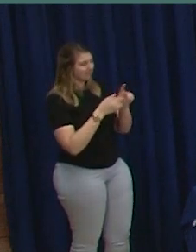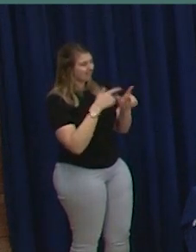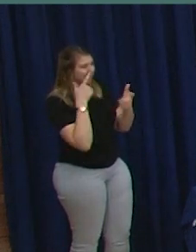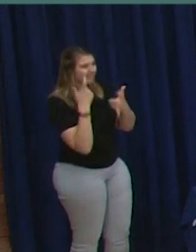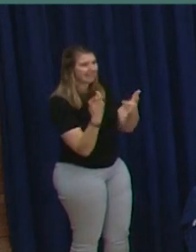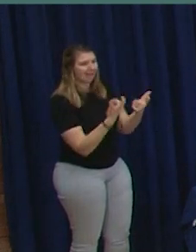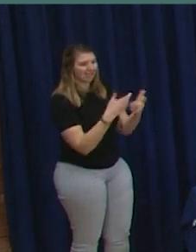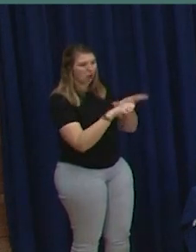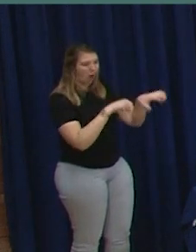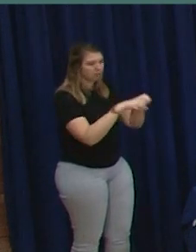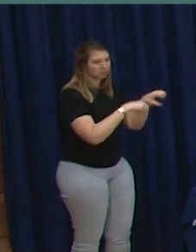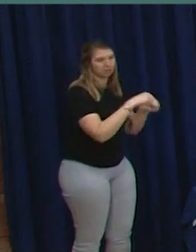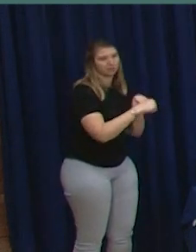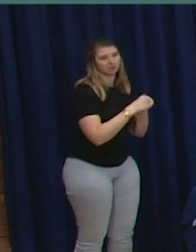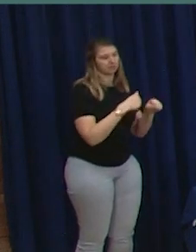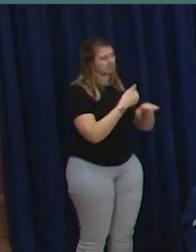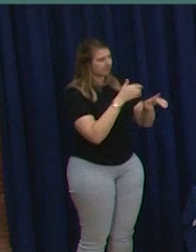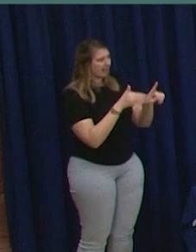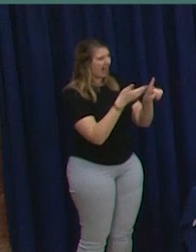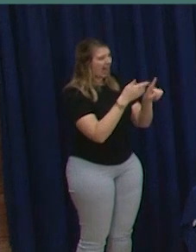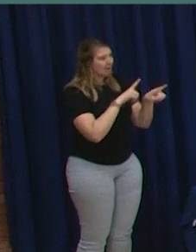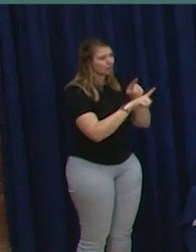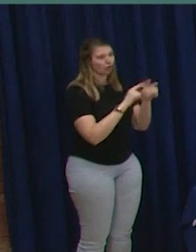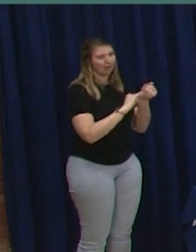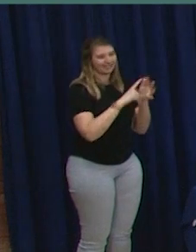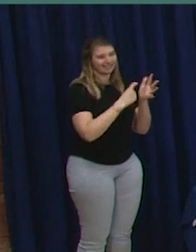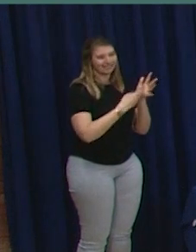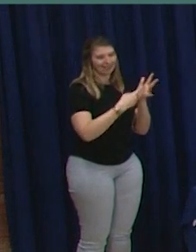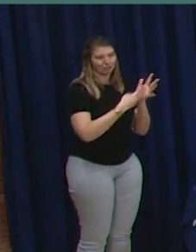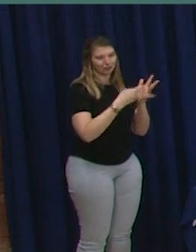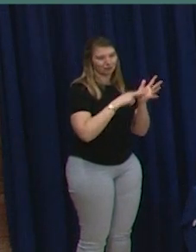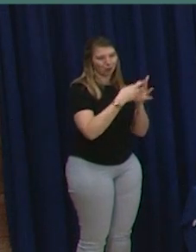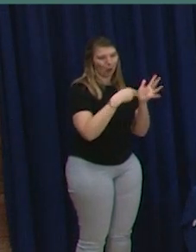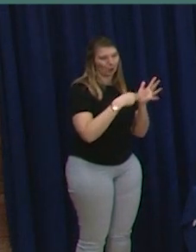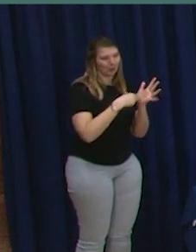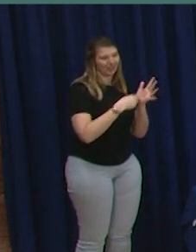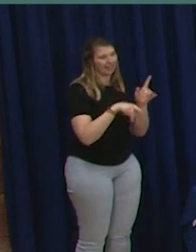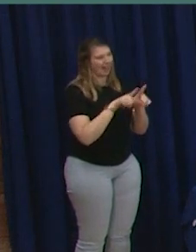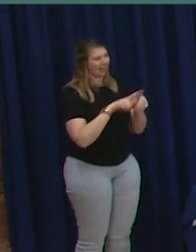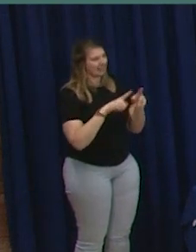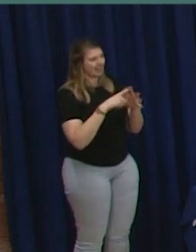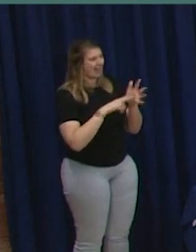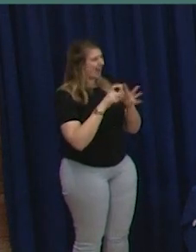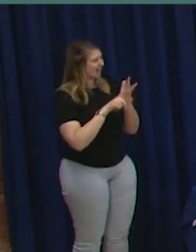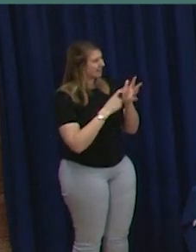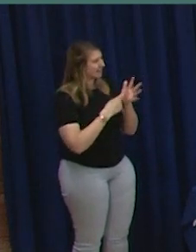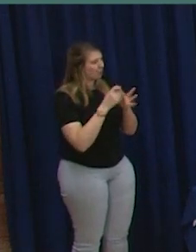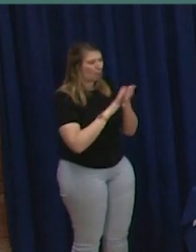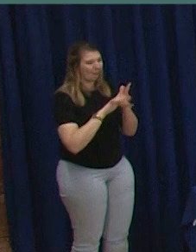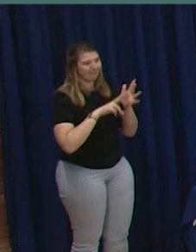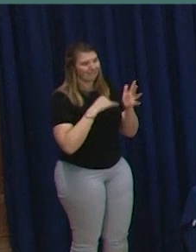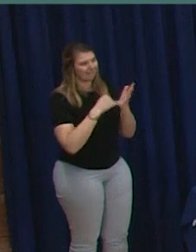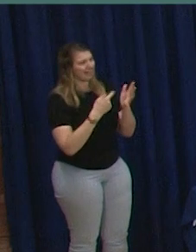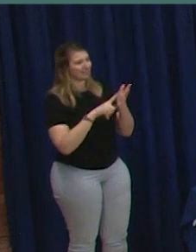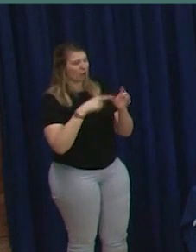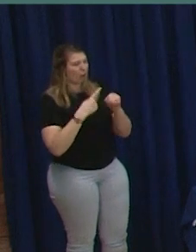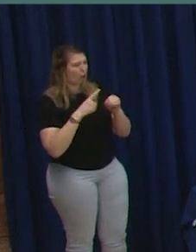and find serotonin and endorphins, not endorphins, endorphins and oxytocin and all of these kind of